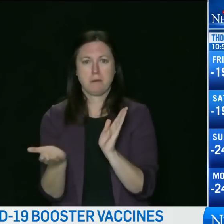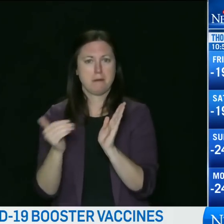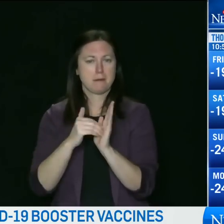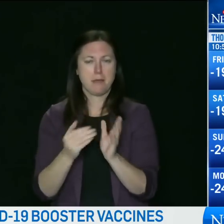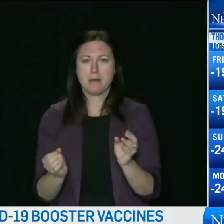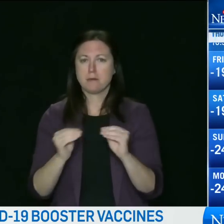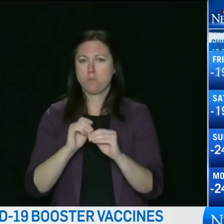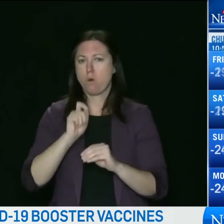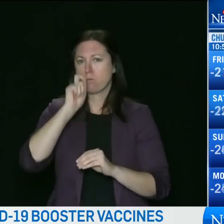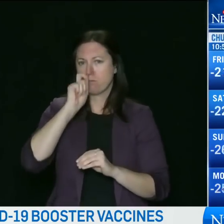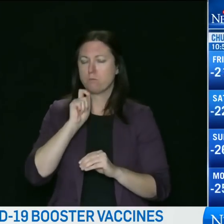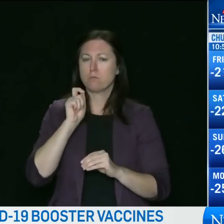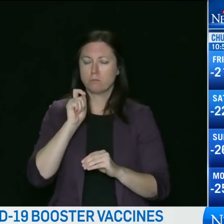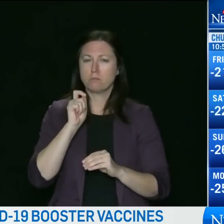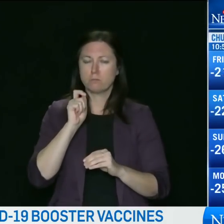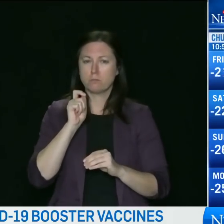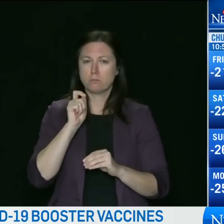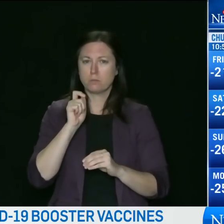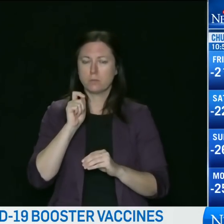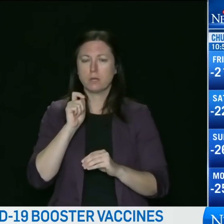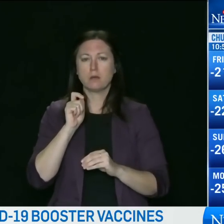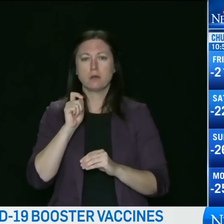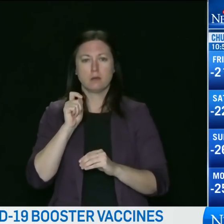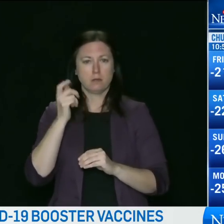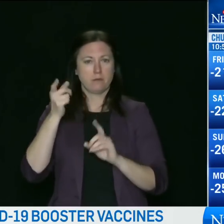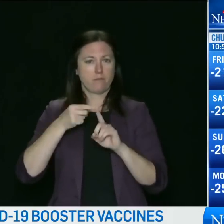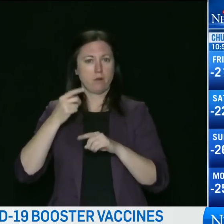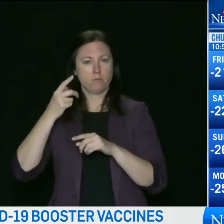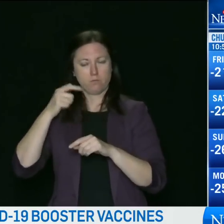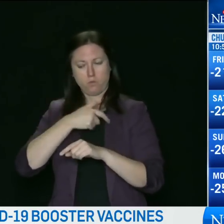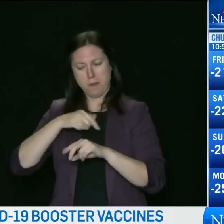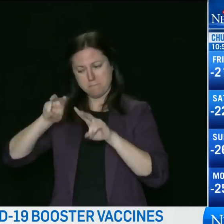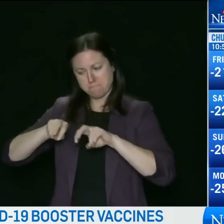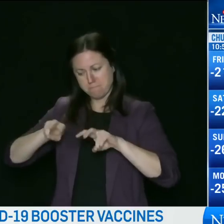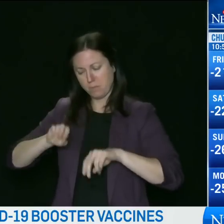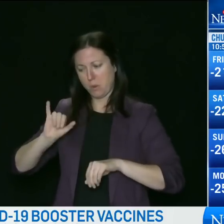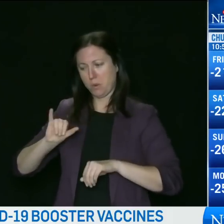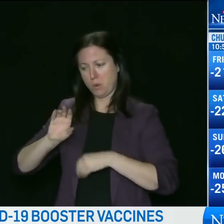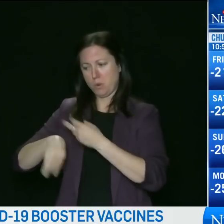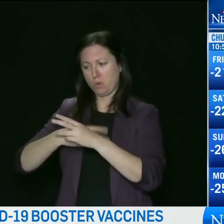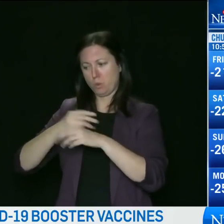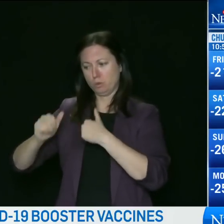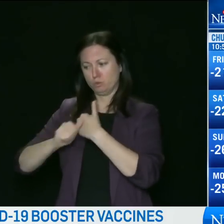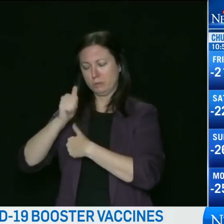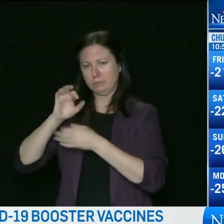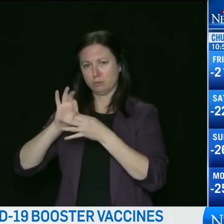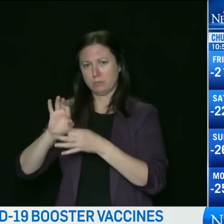WILL CONTAINOUSLY AS WELL AND THAT IS ALSO BEING RAMPED UP IN